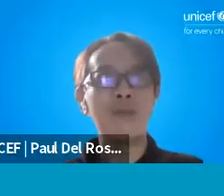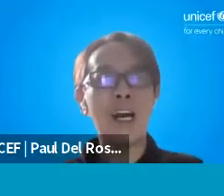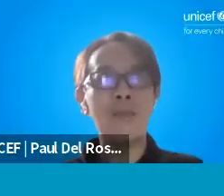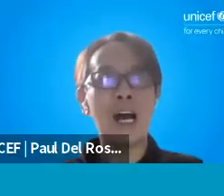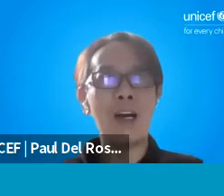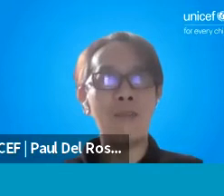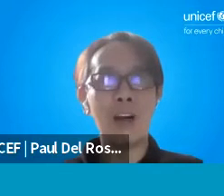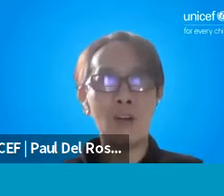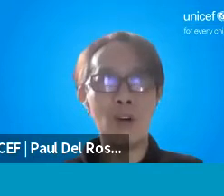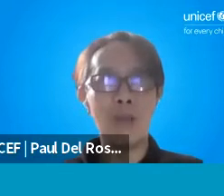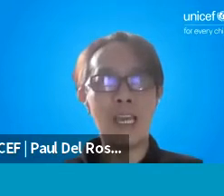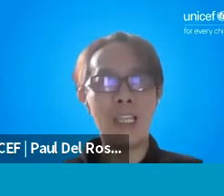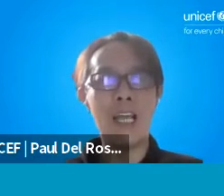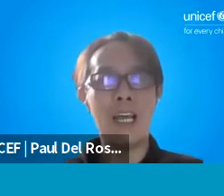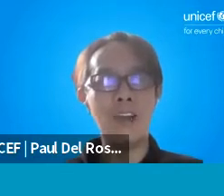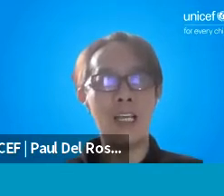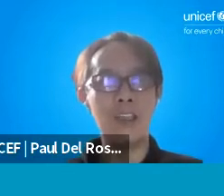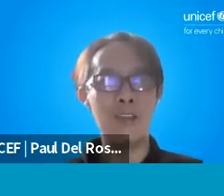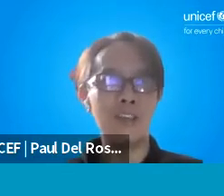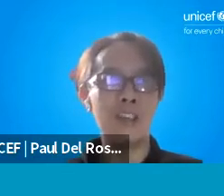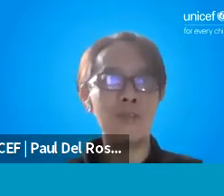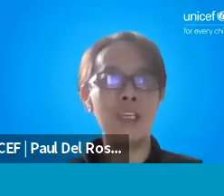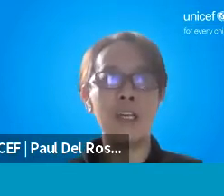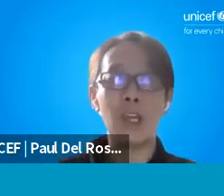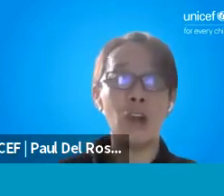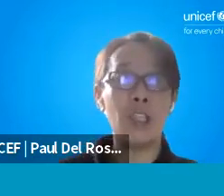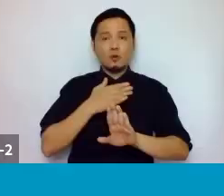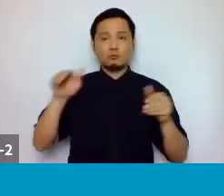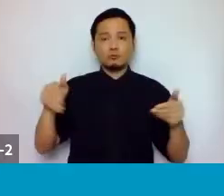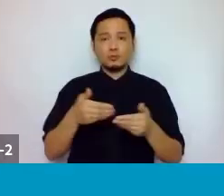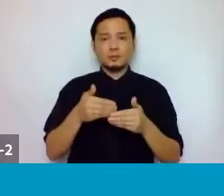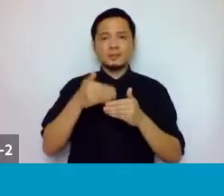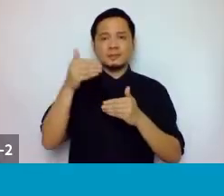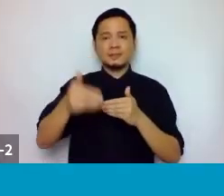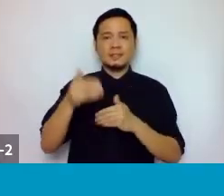So before I introduce our next speaker, let me share a story.